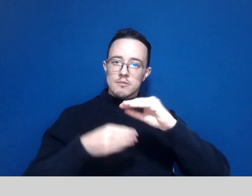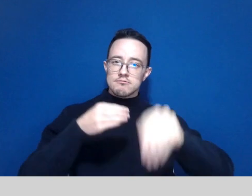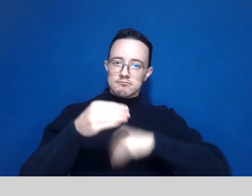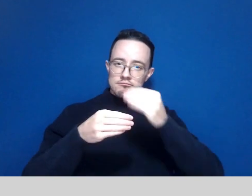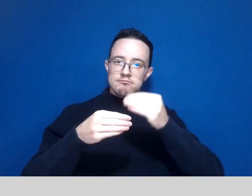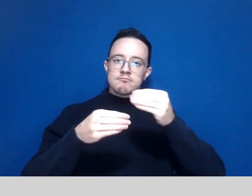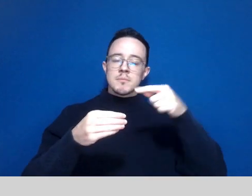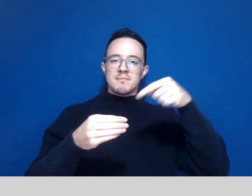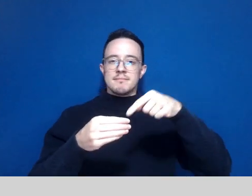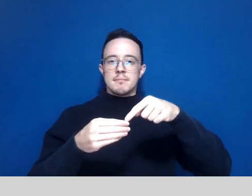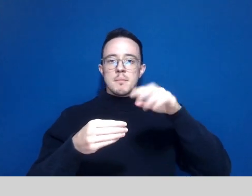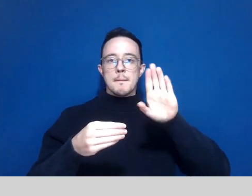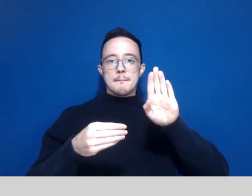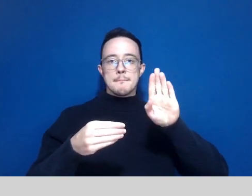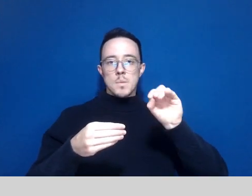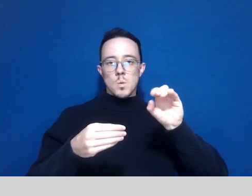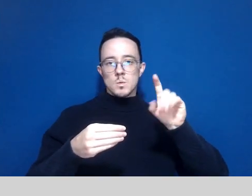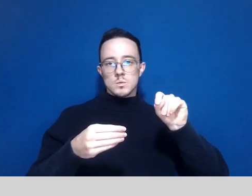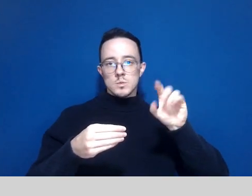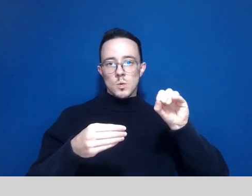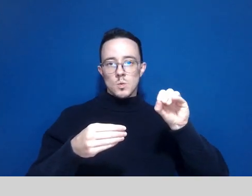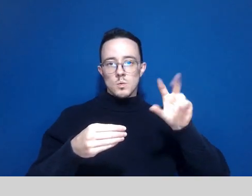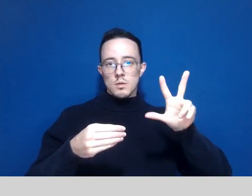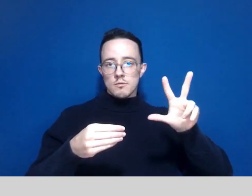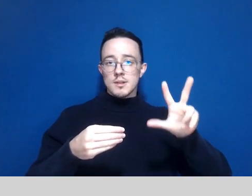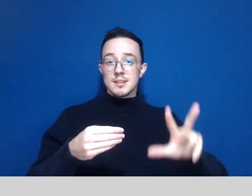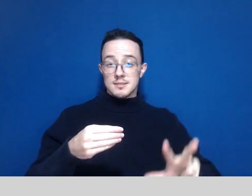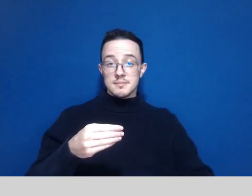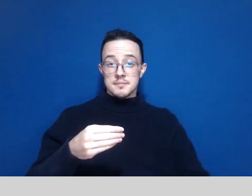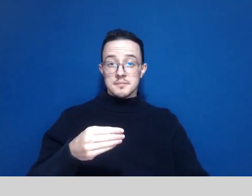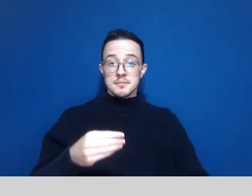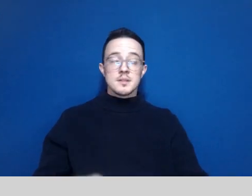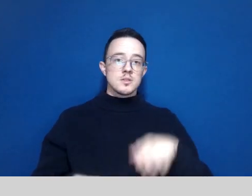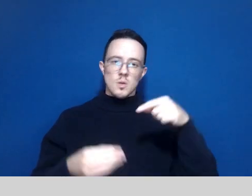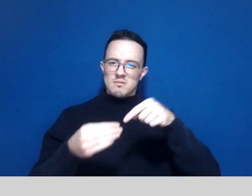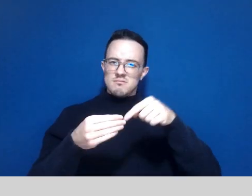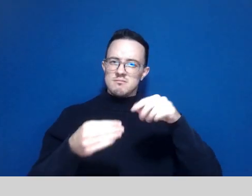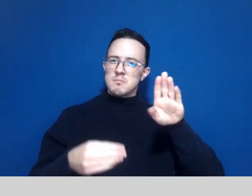that is the AWS Python package.